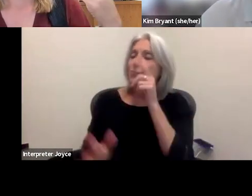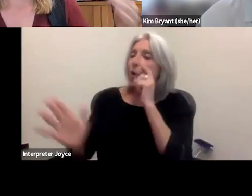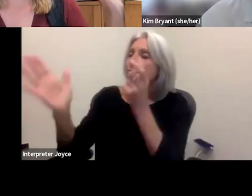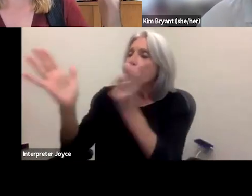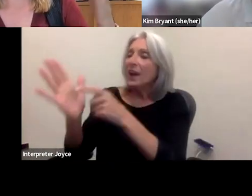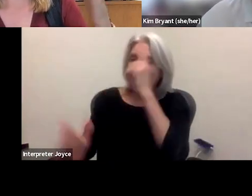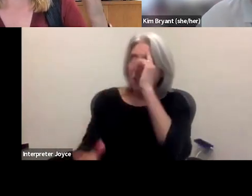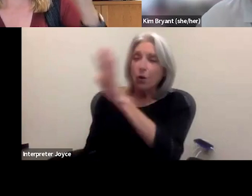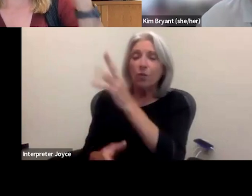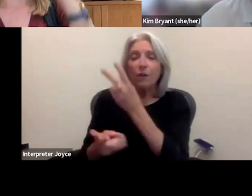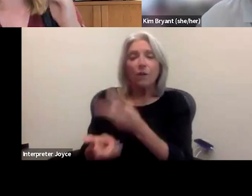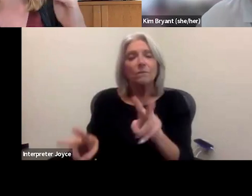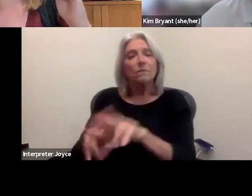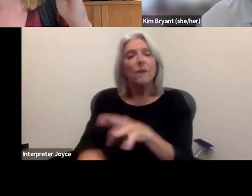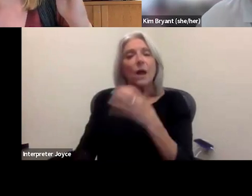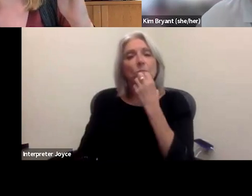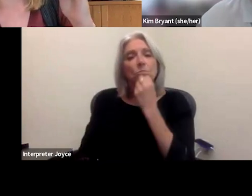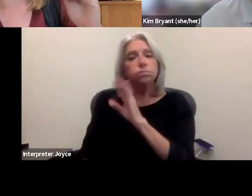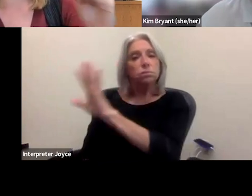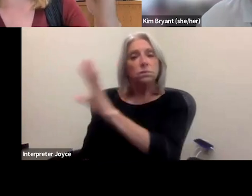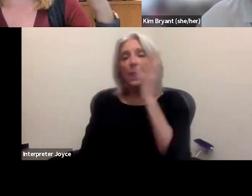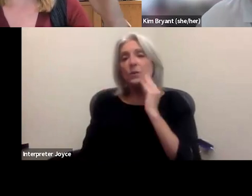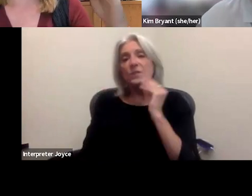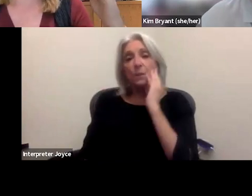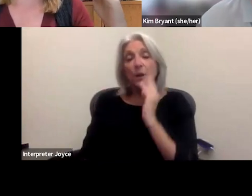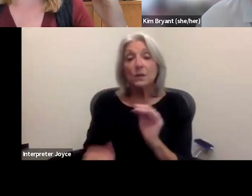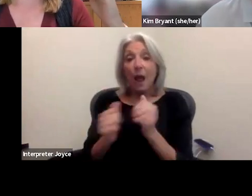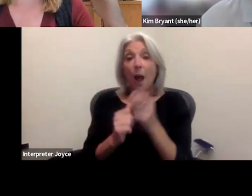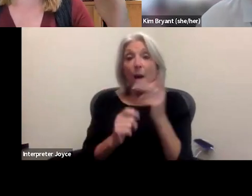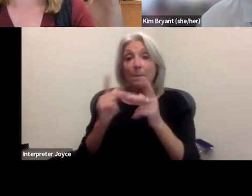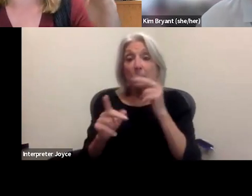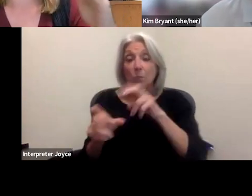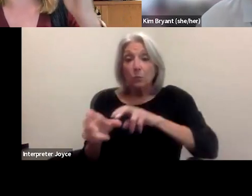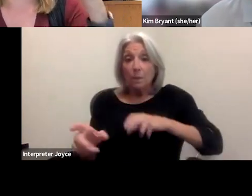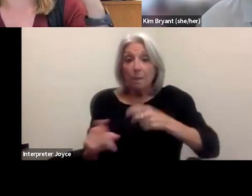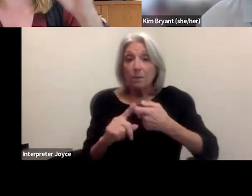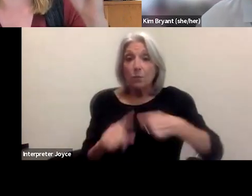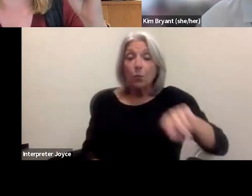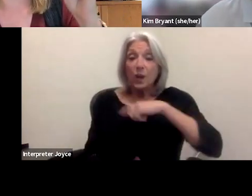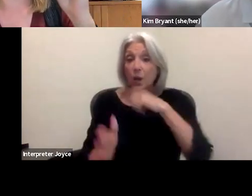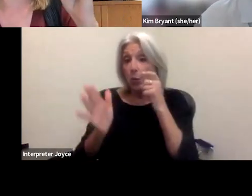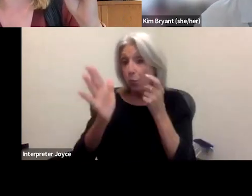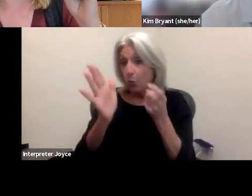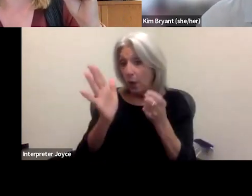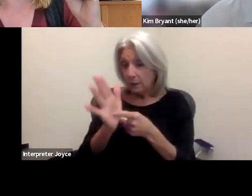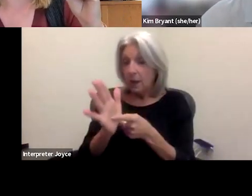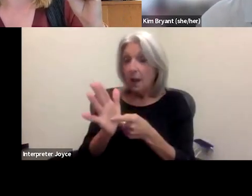I think about the way a lot of people move from this, is, like, well, we recognize individuals might not be it.